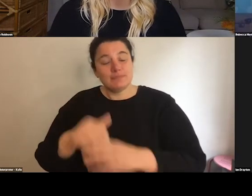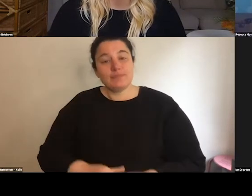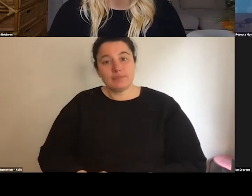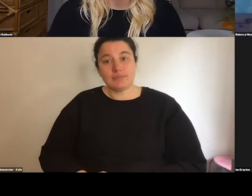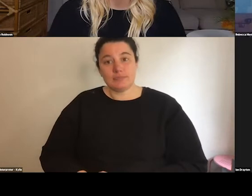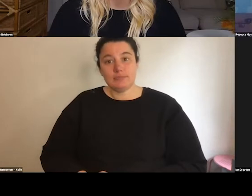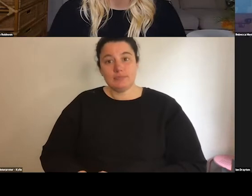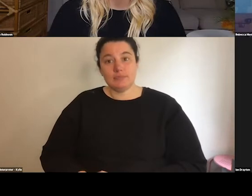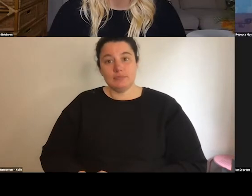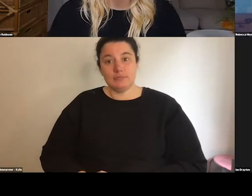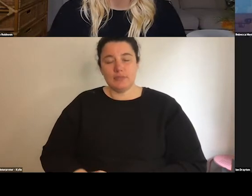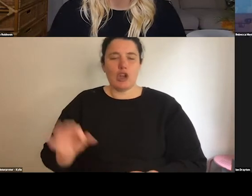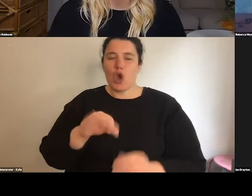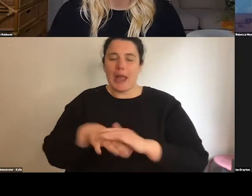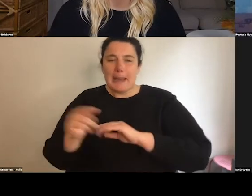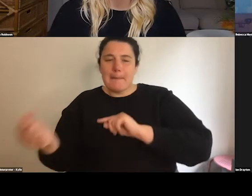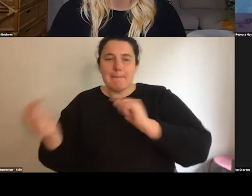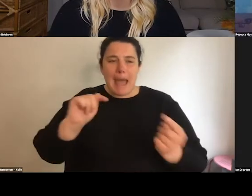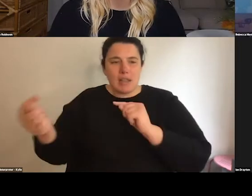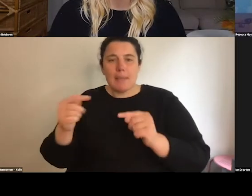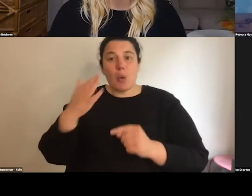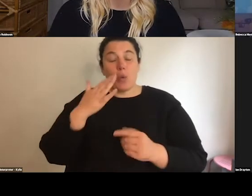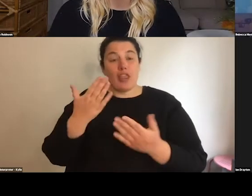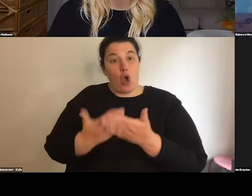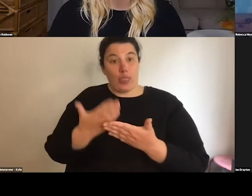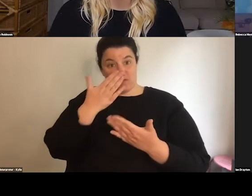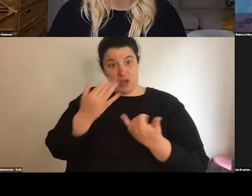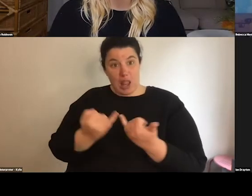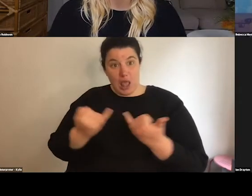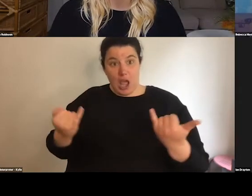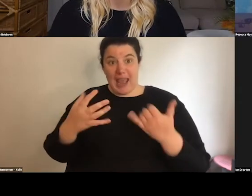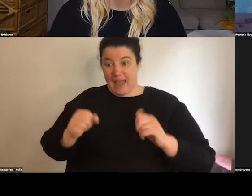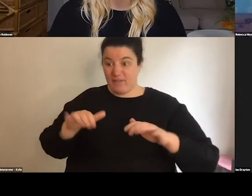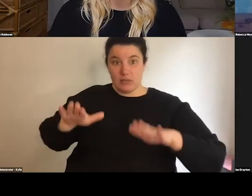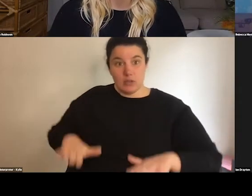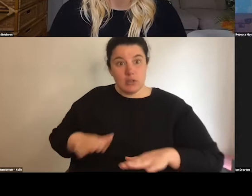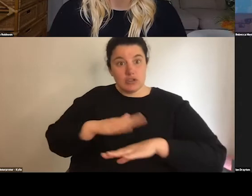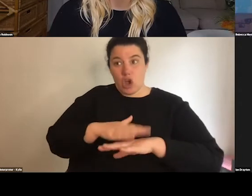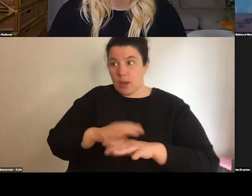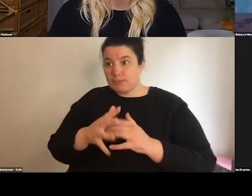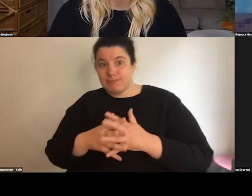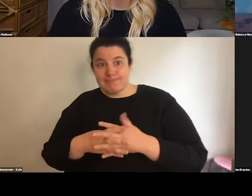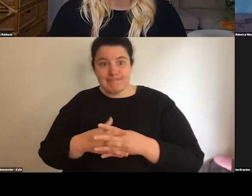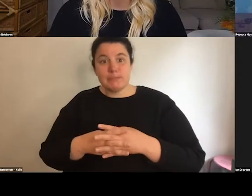necessarily in battle, obviously, but when they're on the frontline and have some down time, they're using creative materials